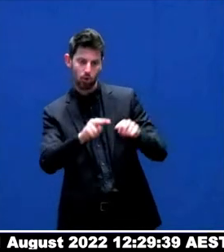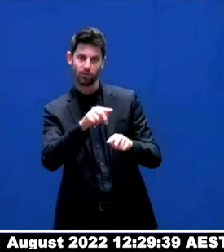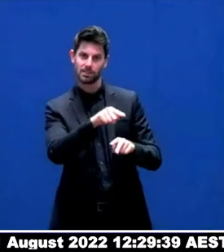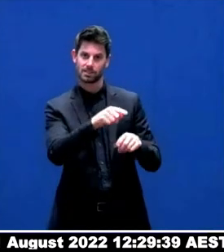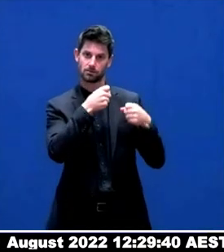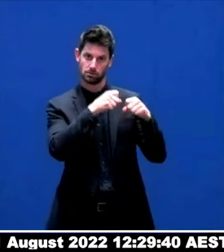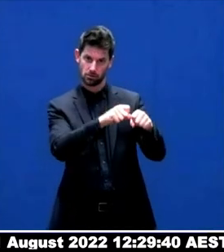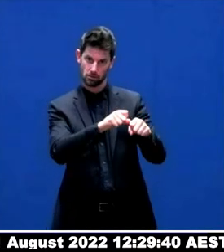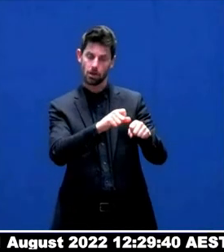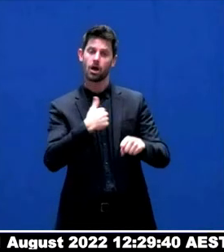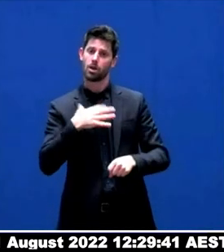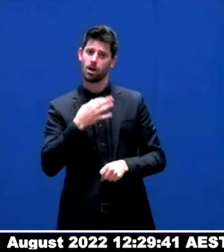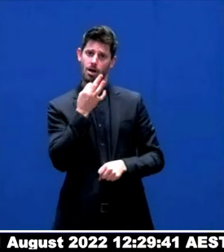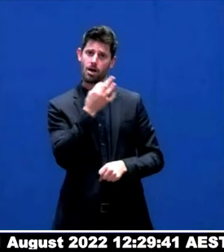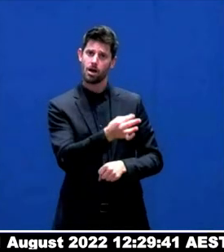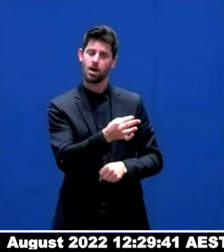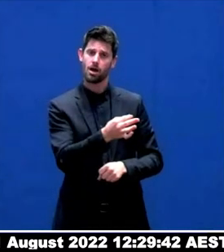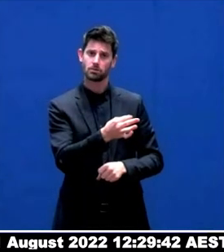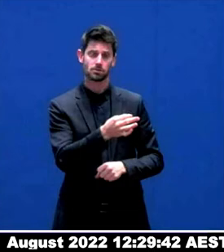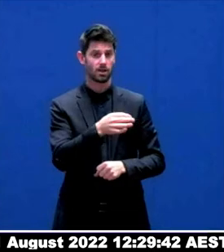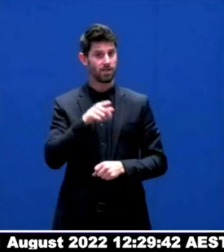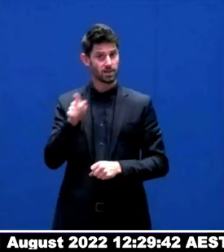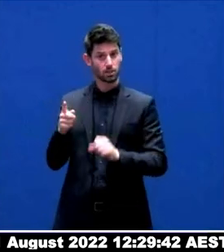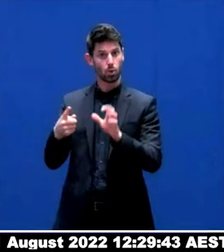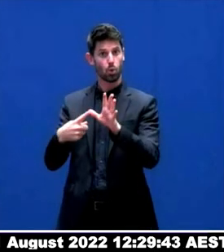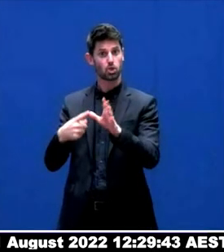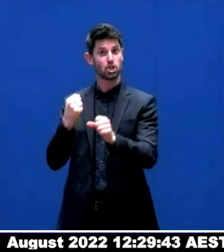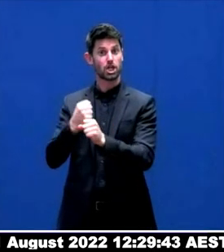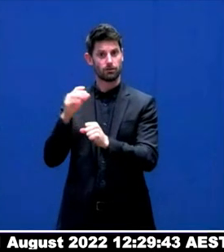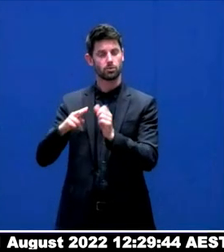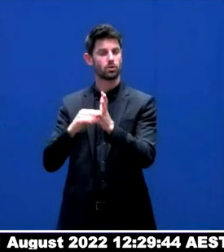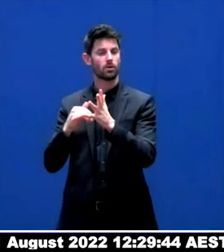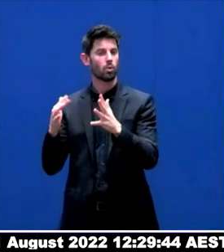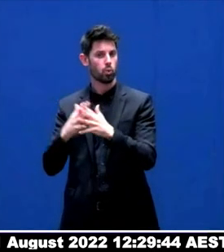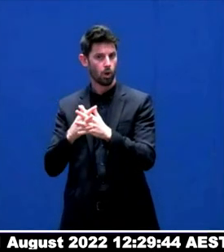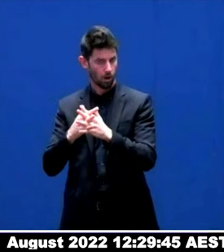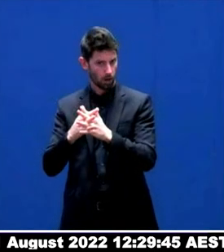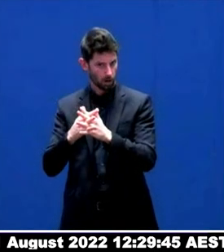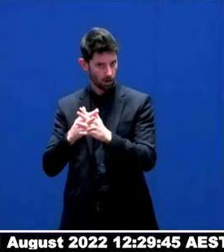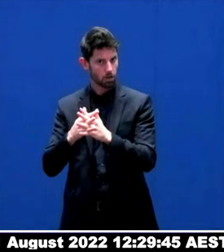Ms Dendle, has the work done by the Auditor-General been a factor that has been